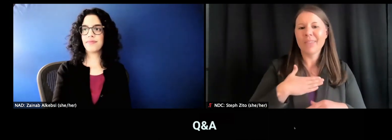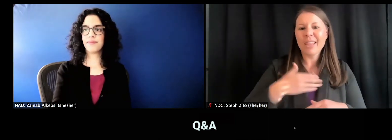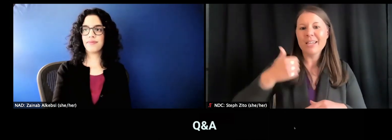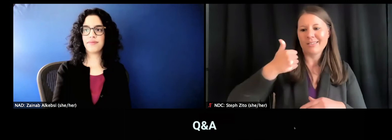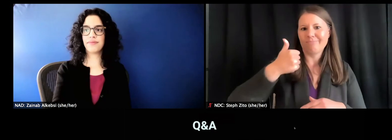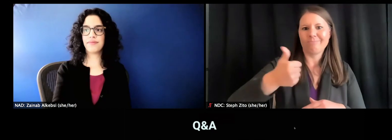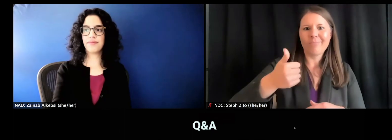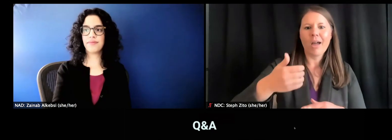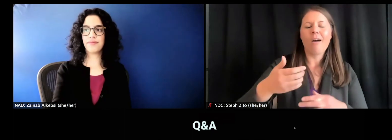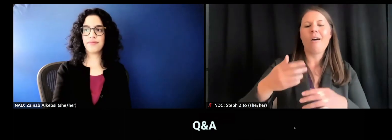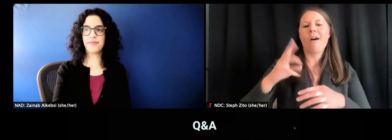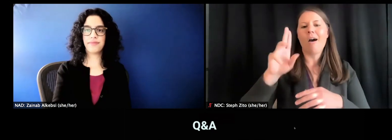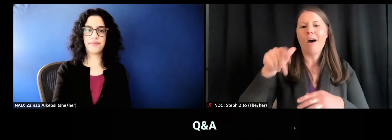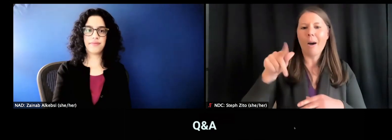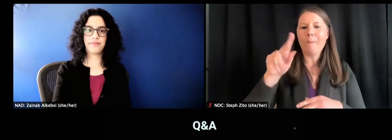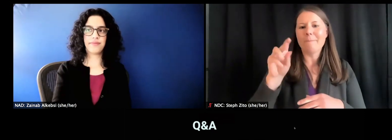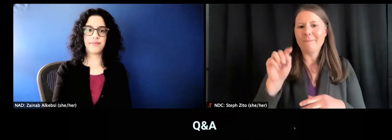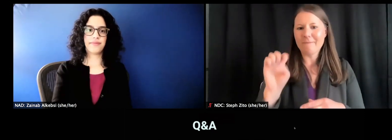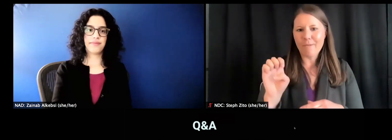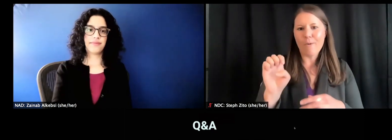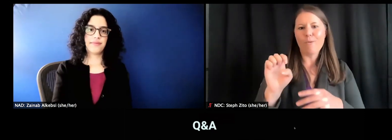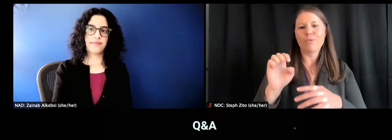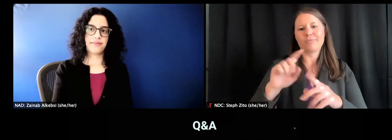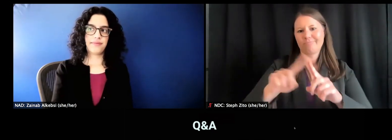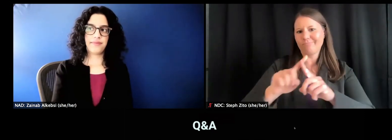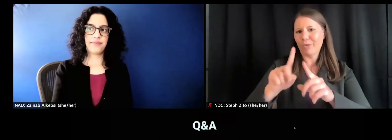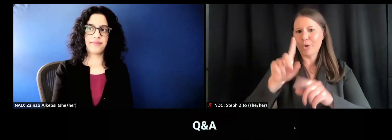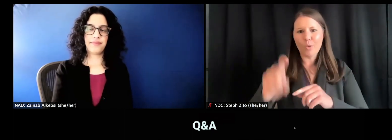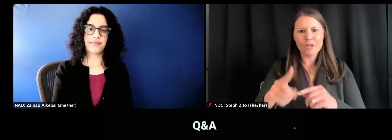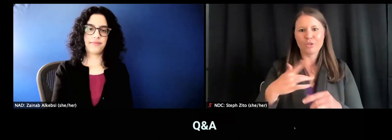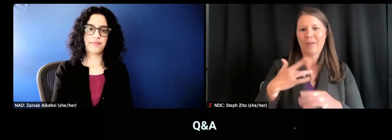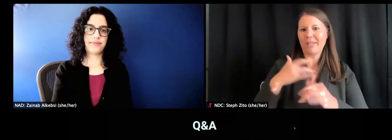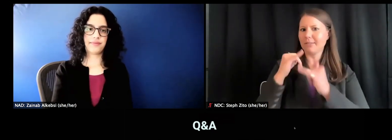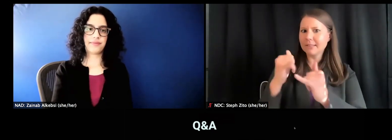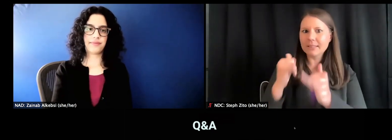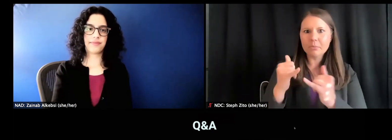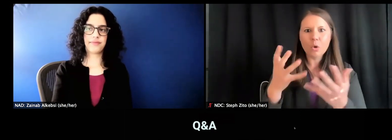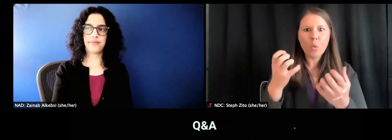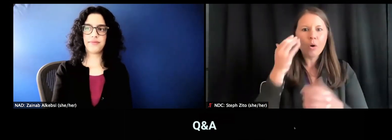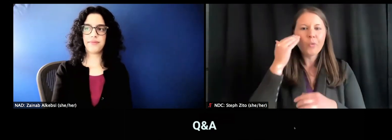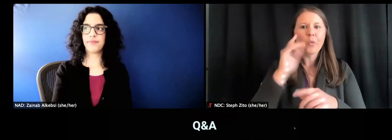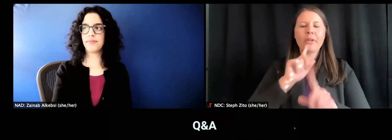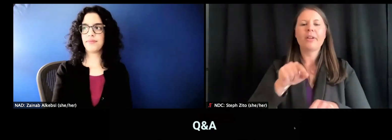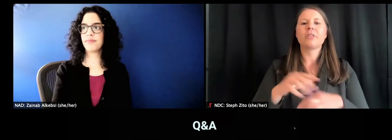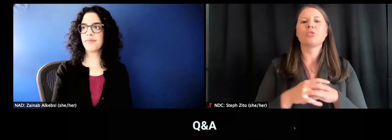And if you see a question that you are interested in also asking and it is already listed, go ahead